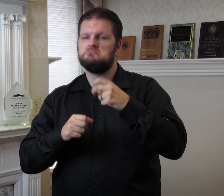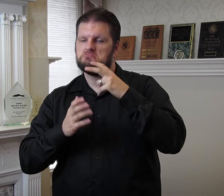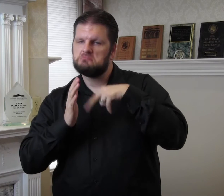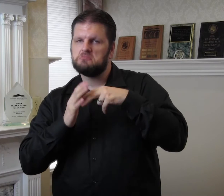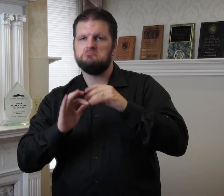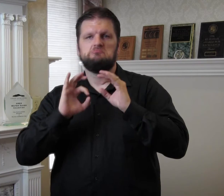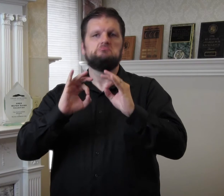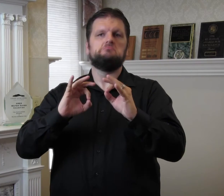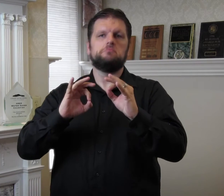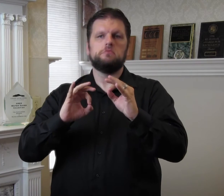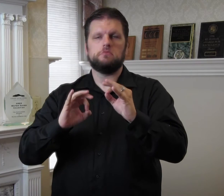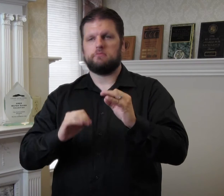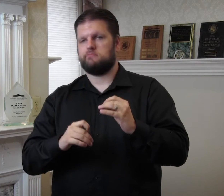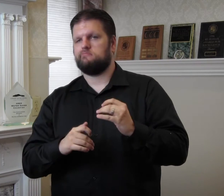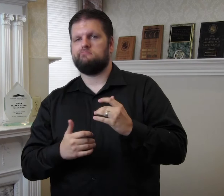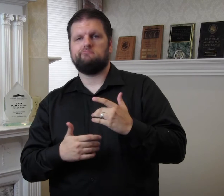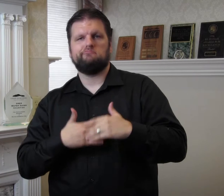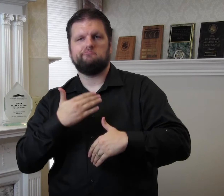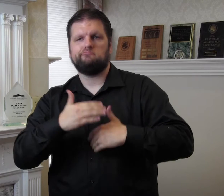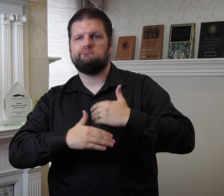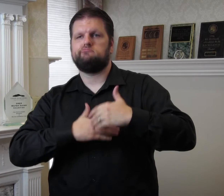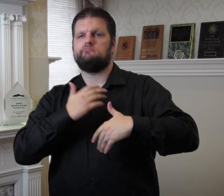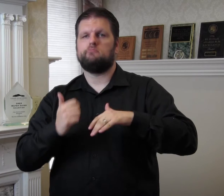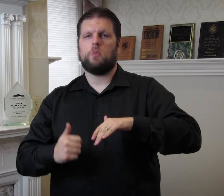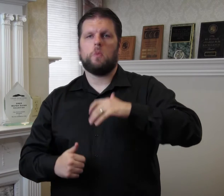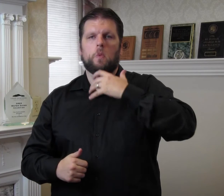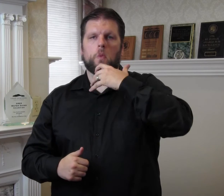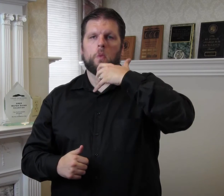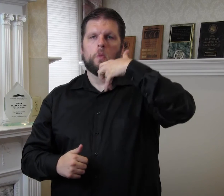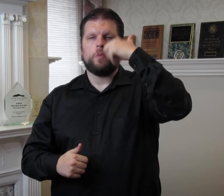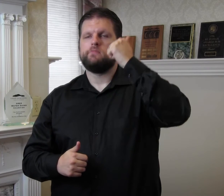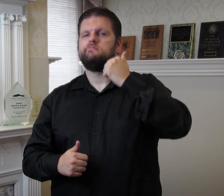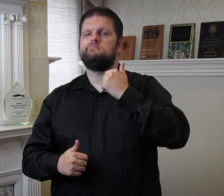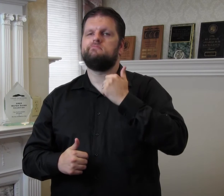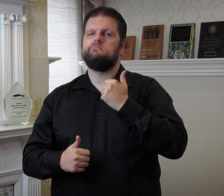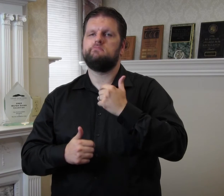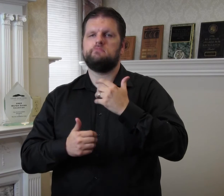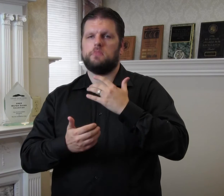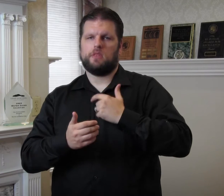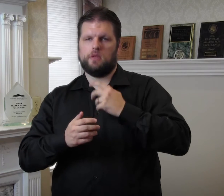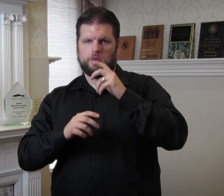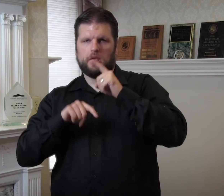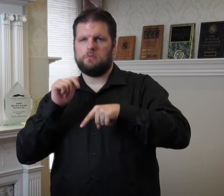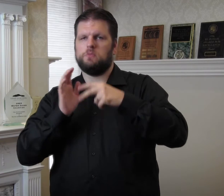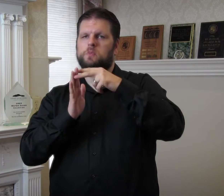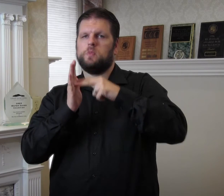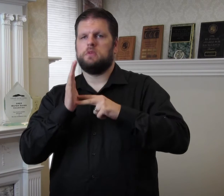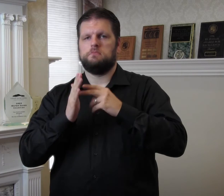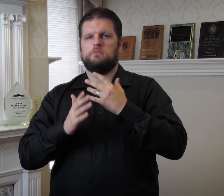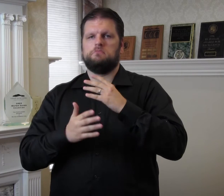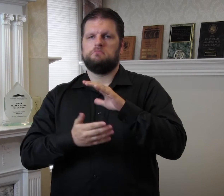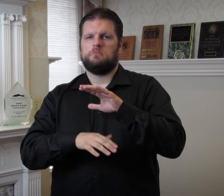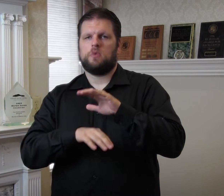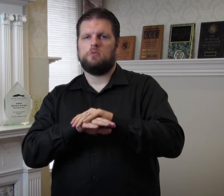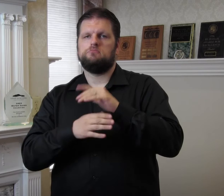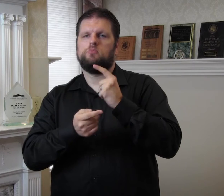I didn't need any assistive technologies. But as I got older, I found that I was unable